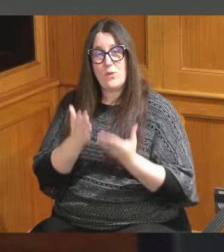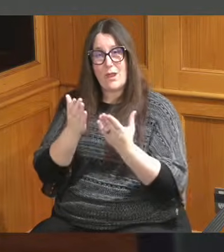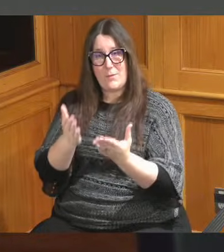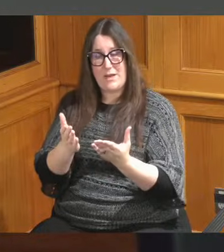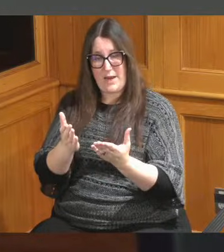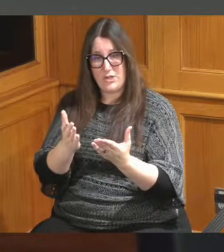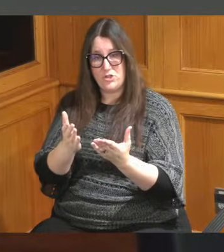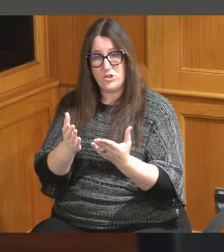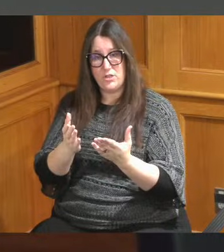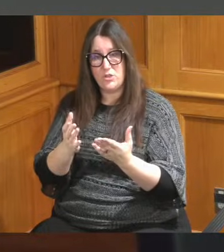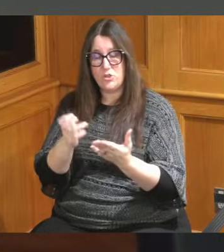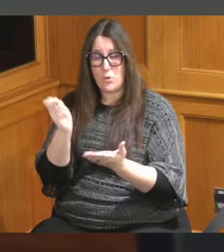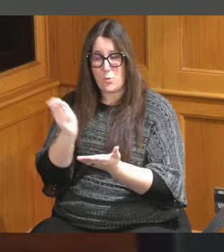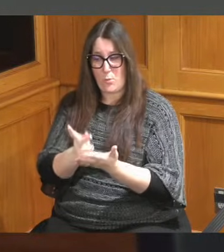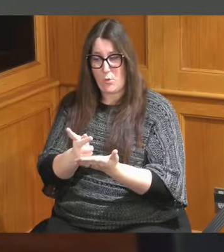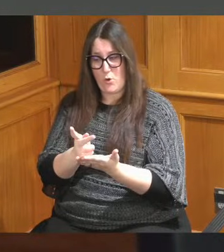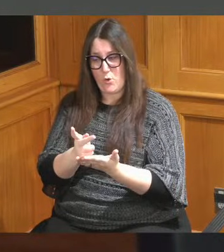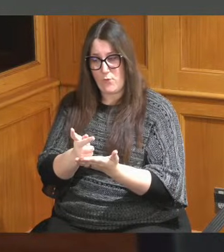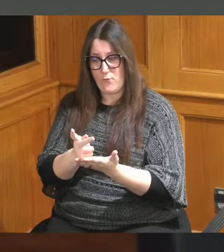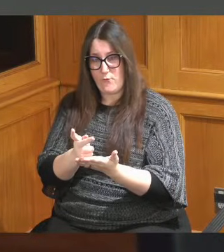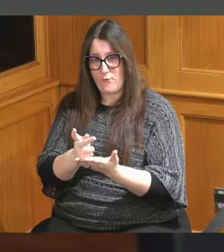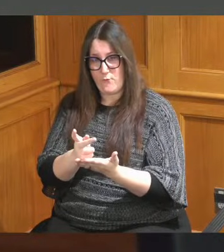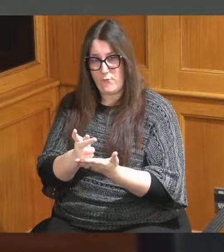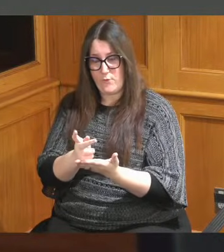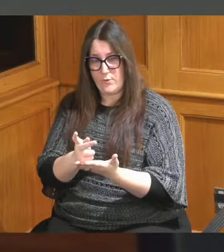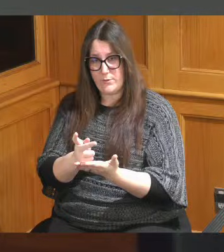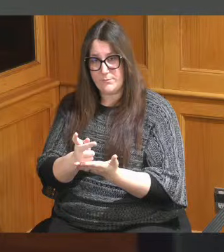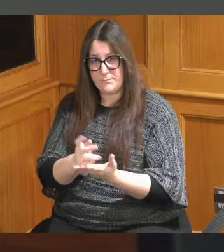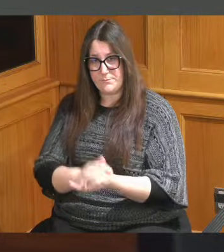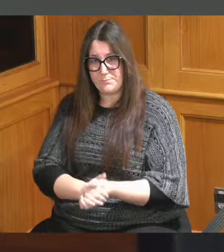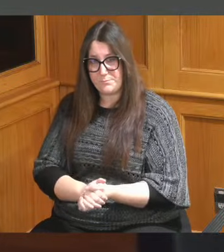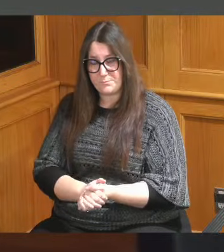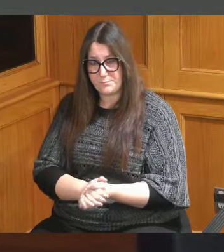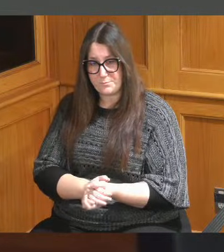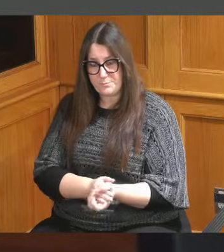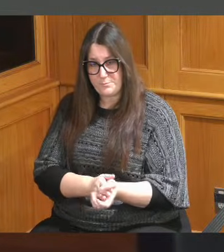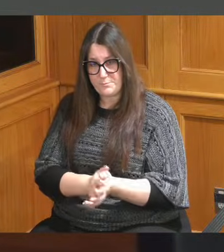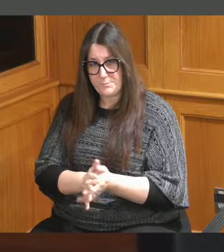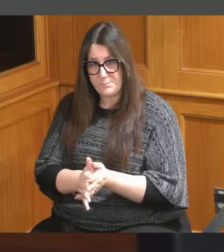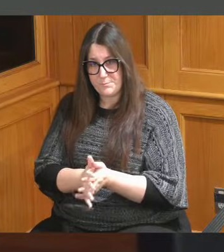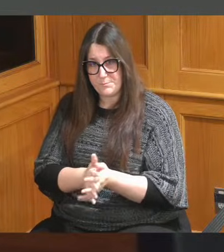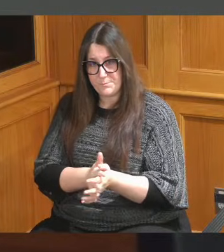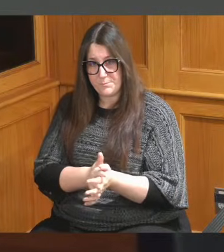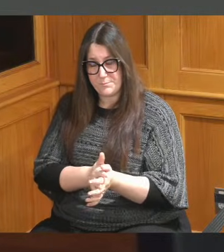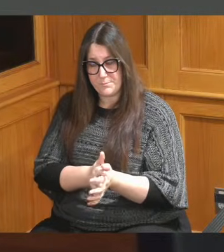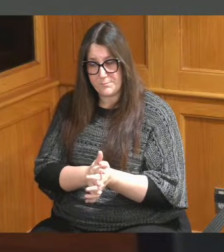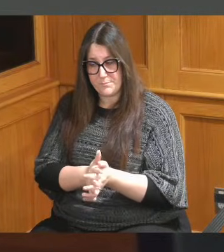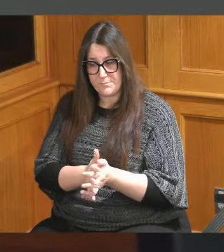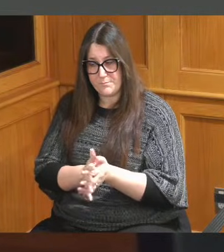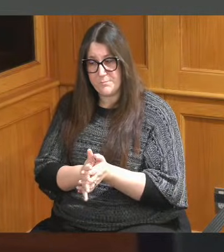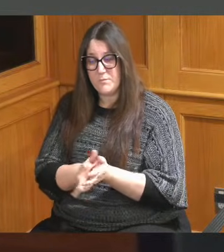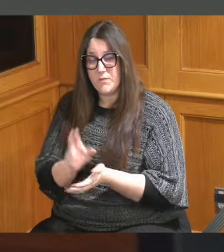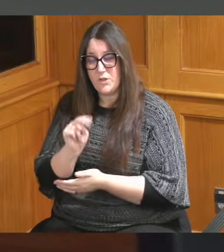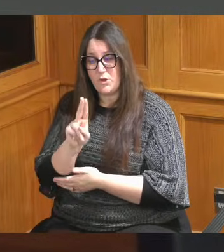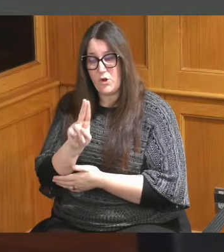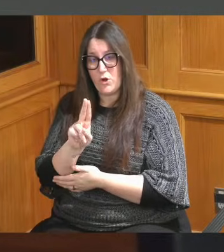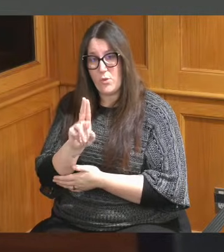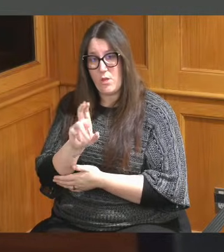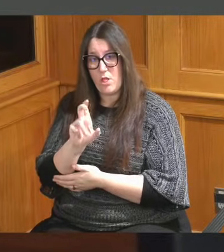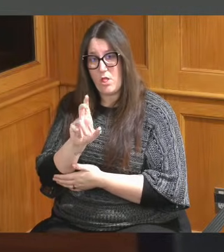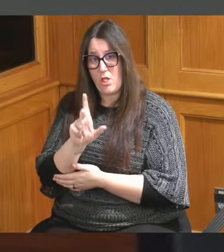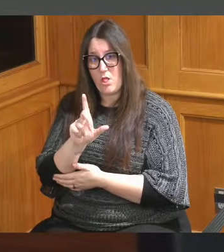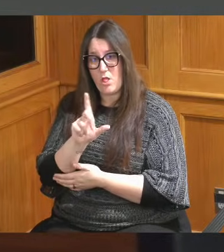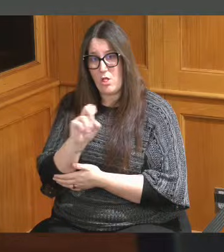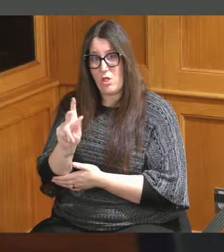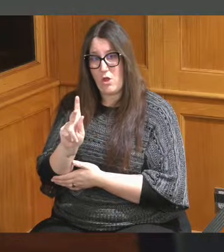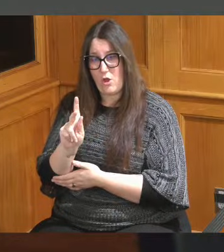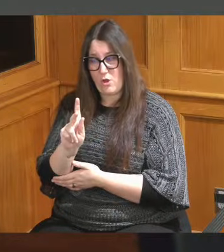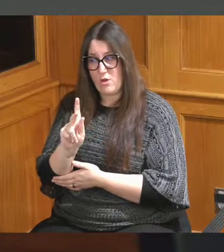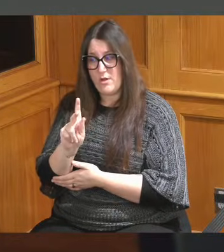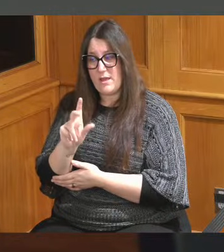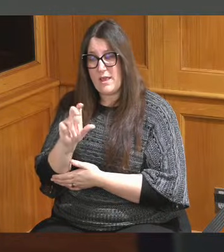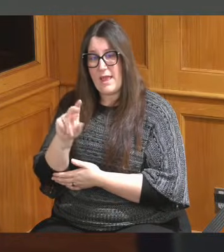and county facilities is for New Look Cleaning. as an aside new look is an MBE and an SBE as well. So